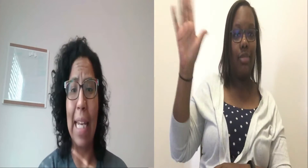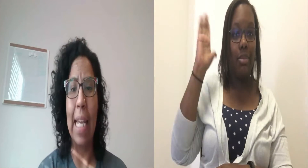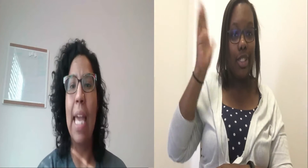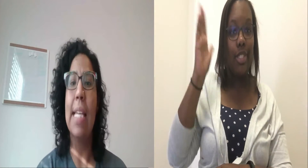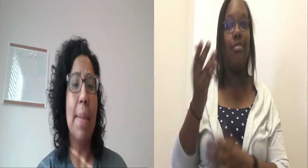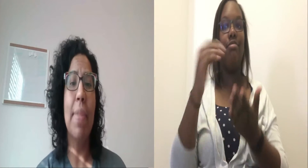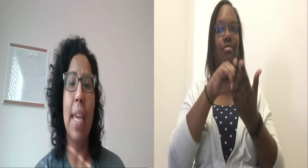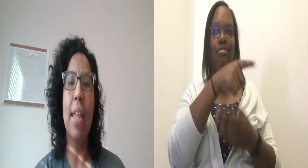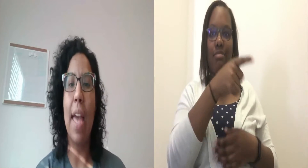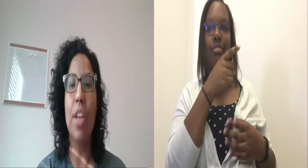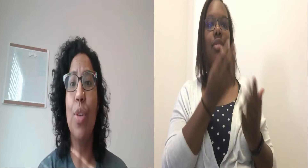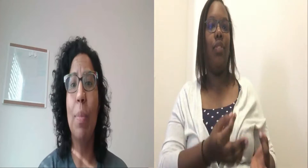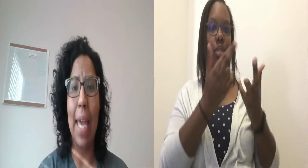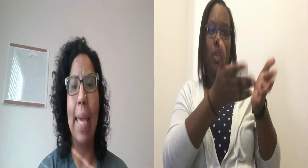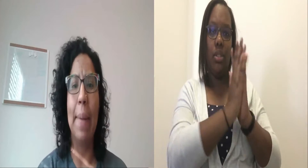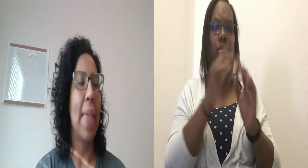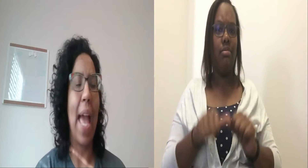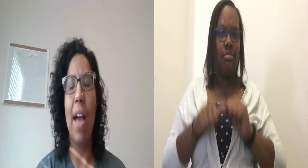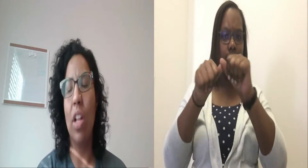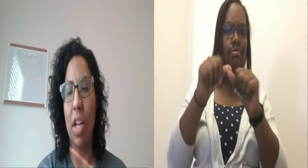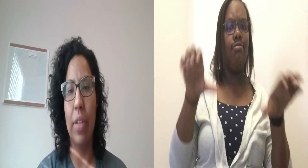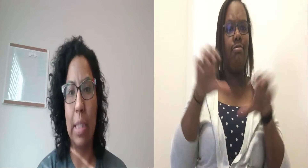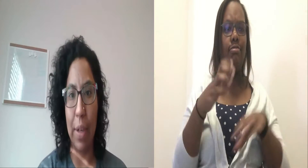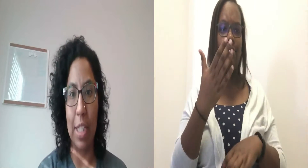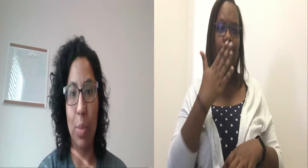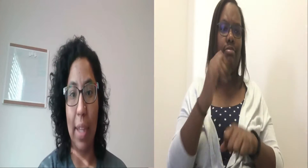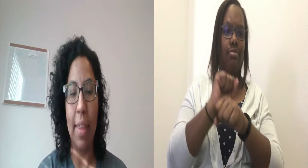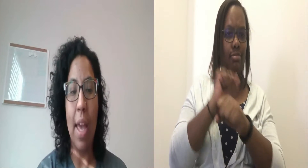is something that you may have a lot of experience with